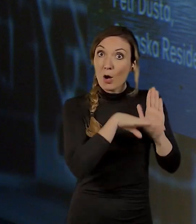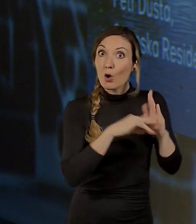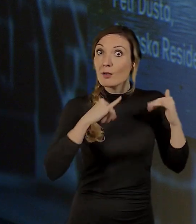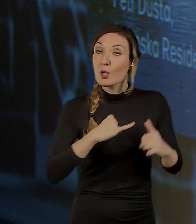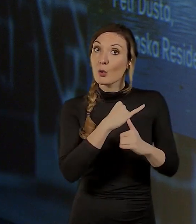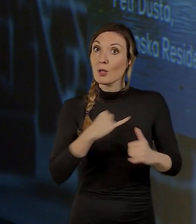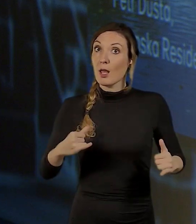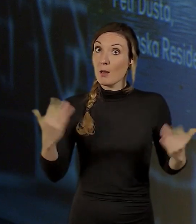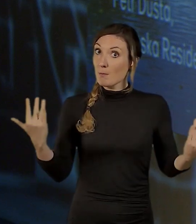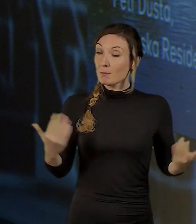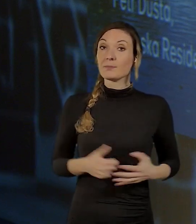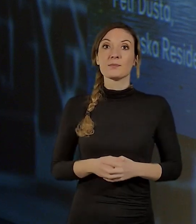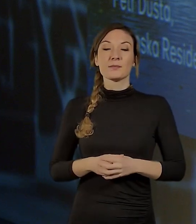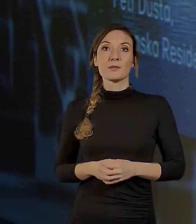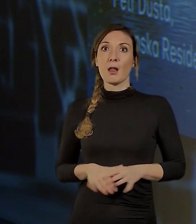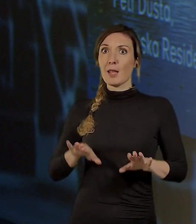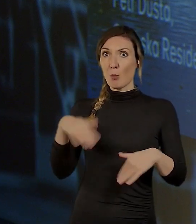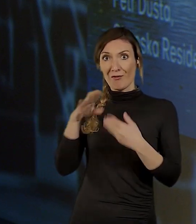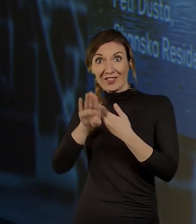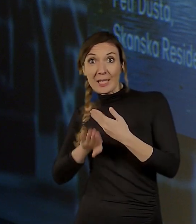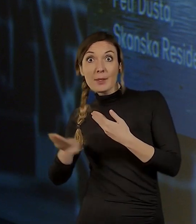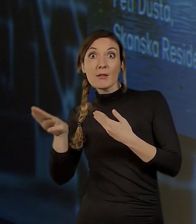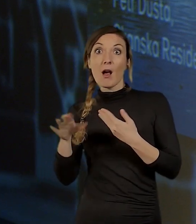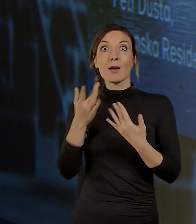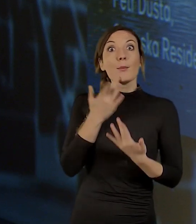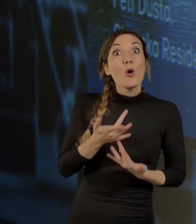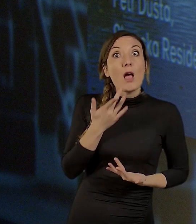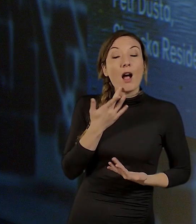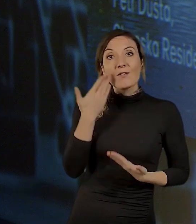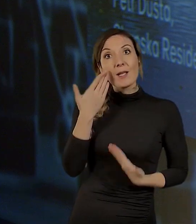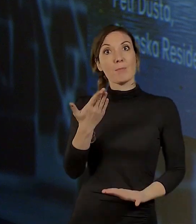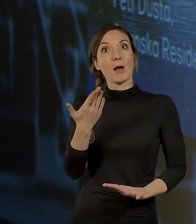that we, as Prague 12, will approve a resolution that we do not agree with the amendment.